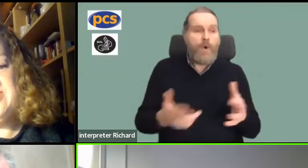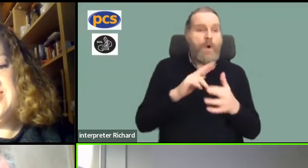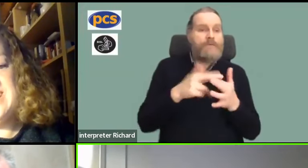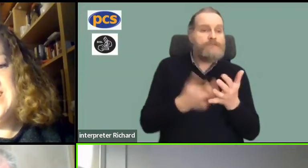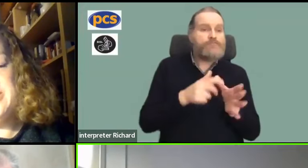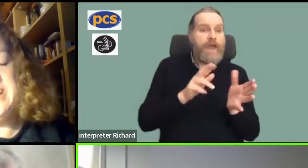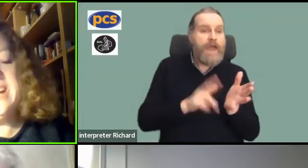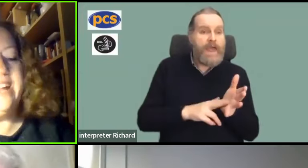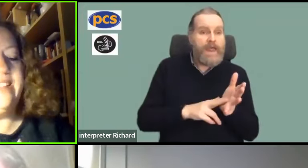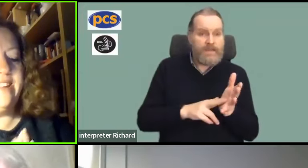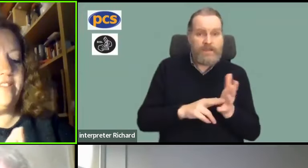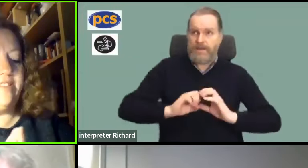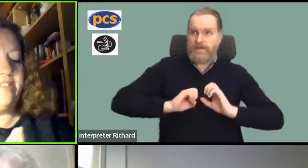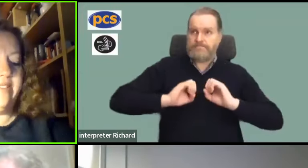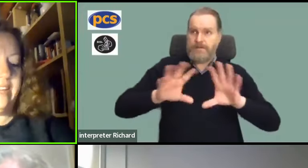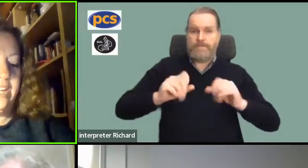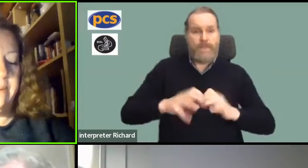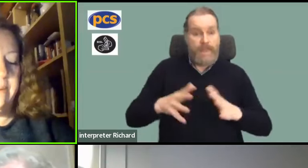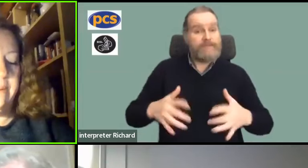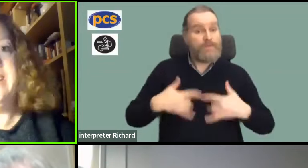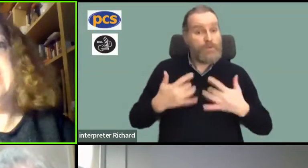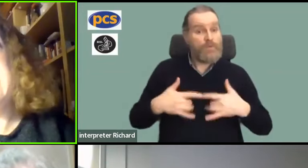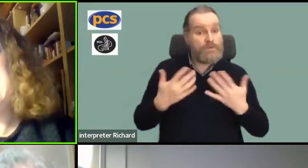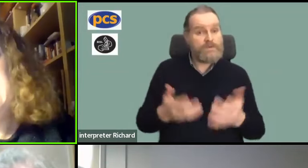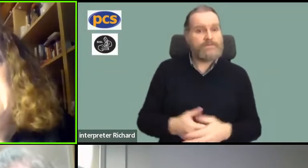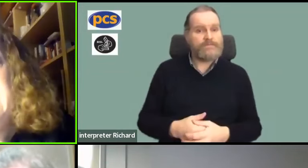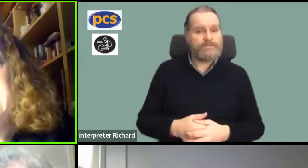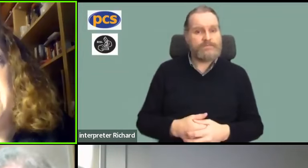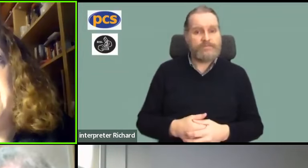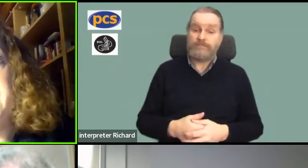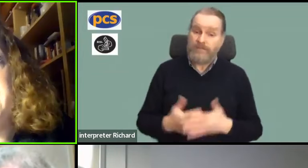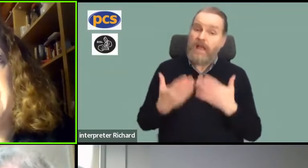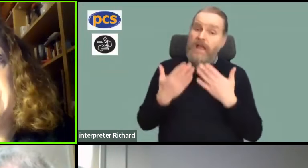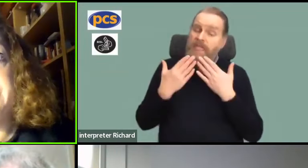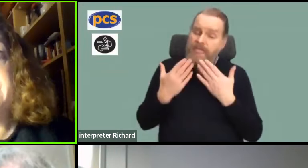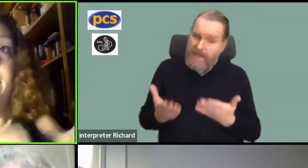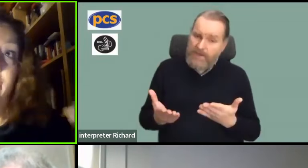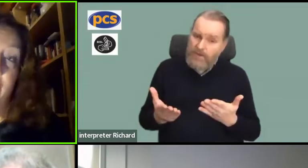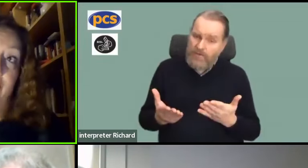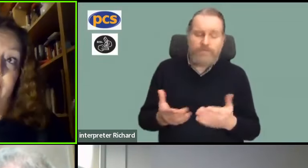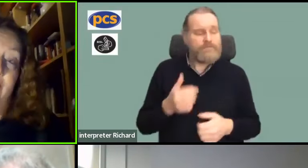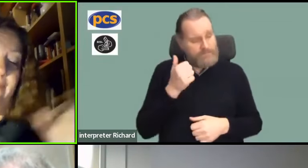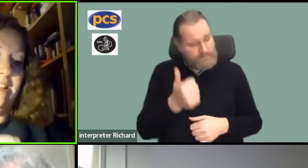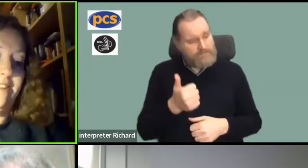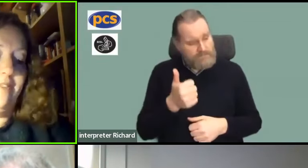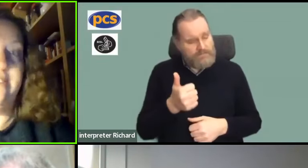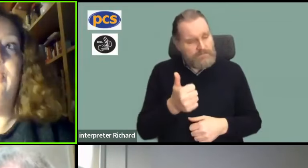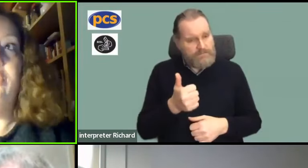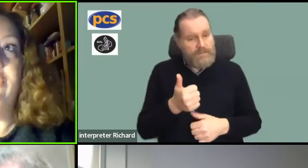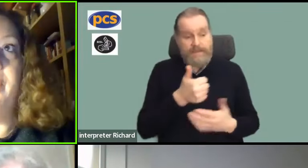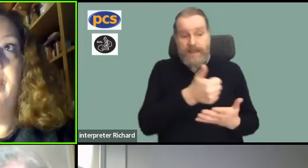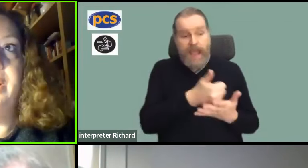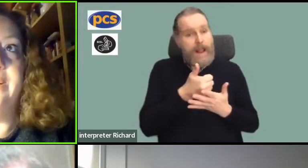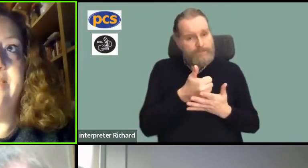come in and come in and say and say r come in and say and say that come in and say and say that come in and say and say that. But okay, that's great thank you u beth and again you know for beth and again